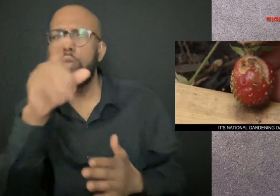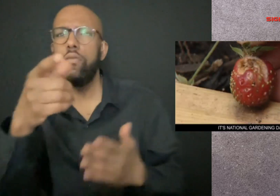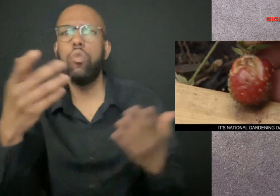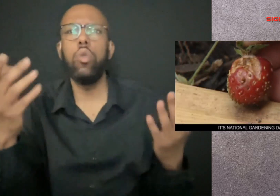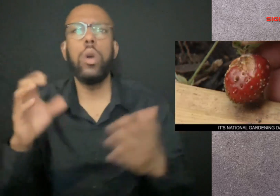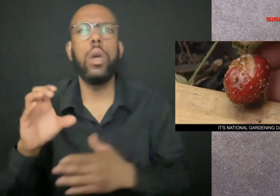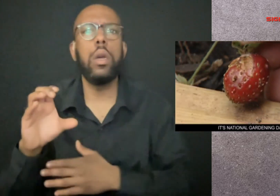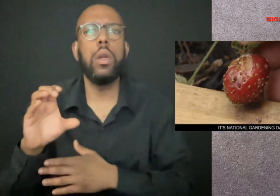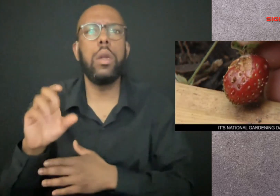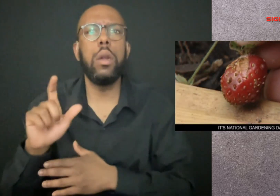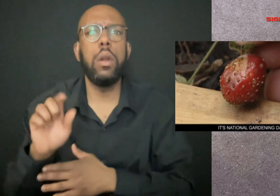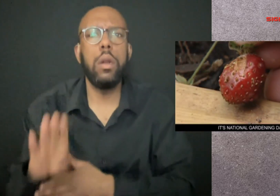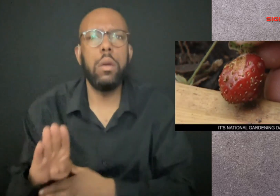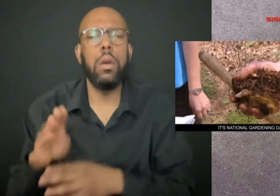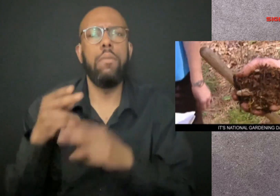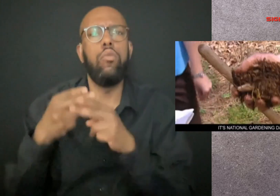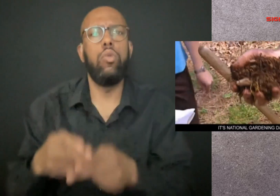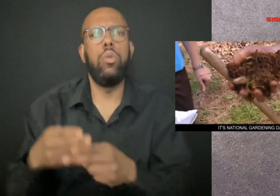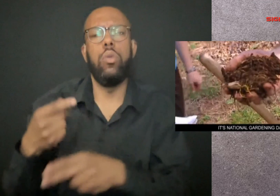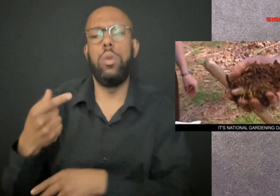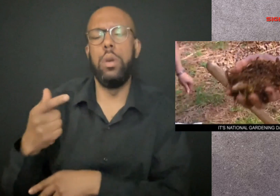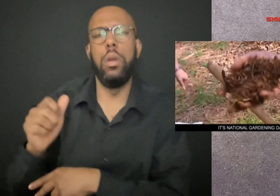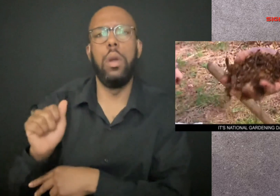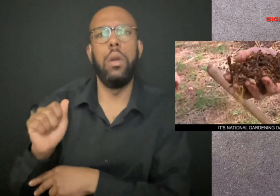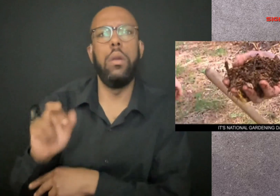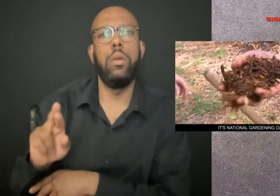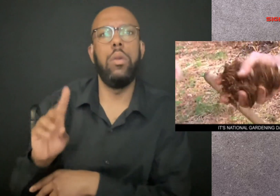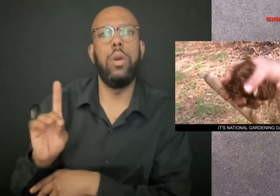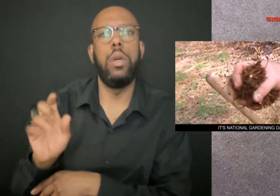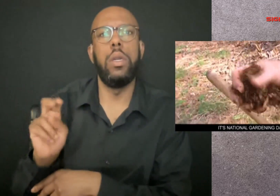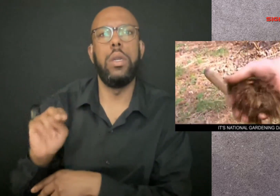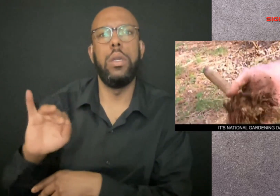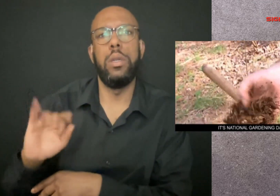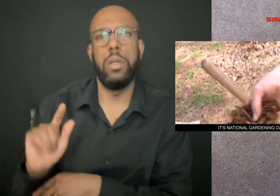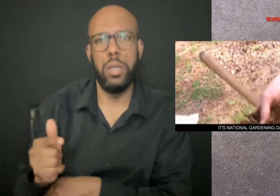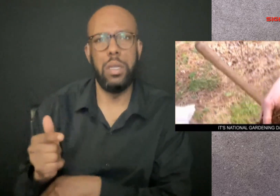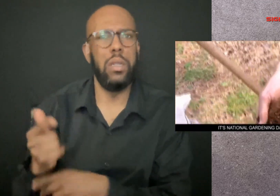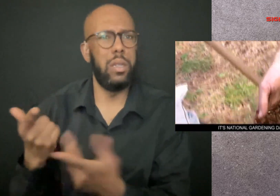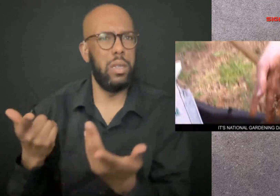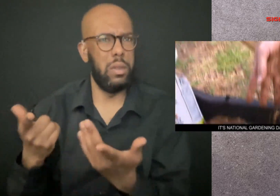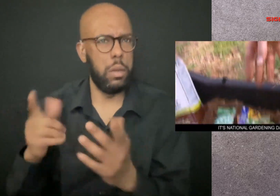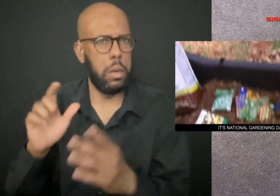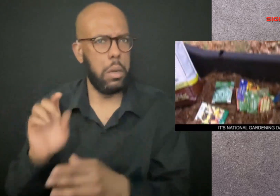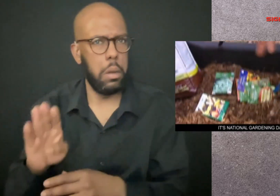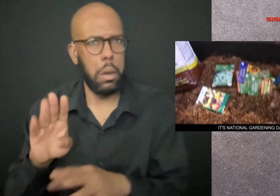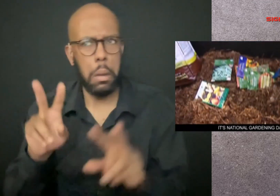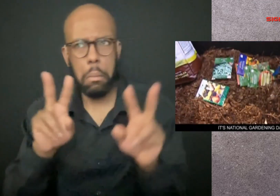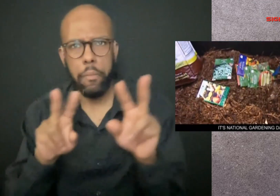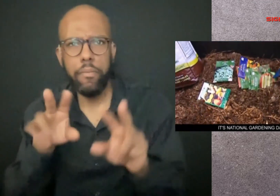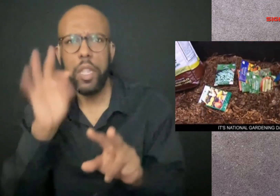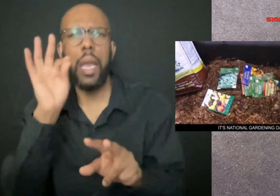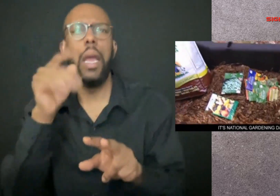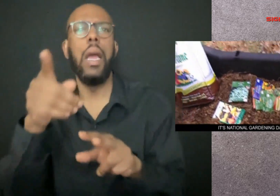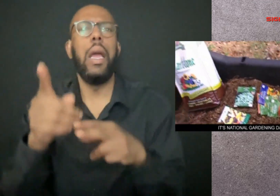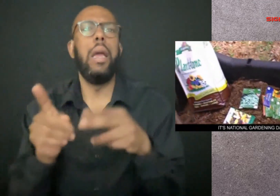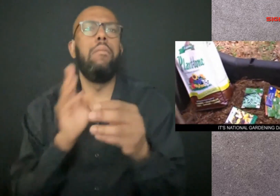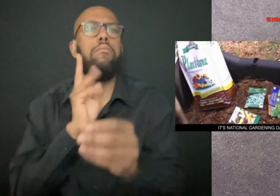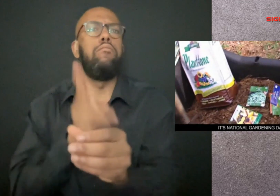after practicing on land Kyle took his skills to the skate park in the sky over England